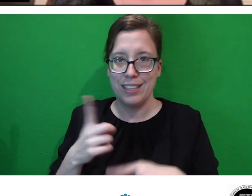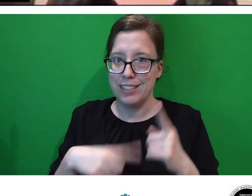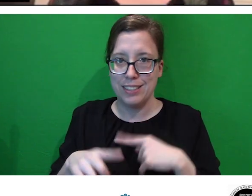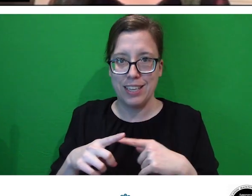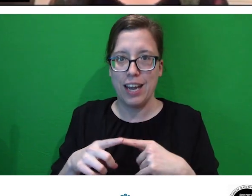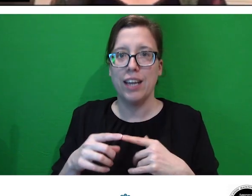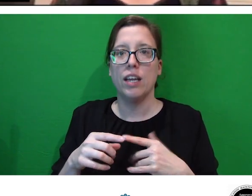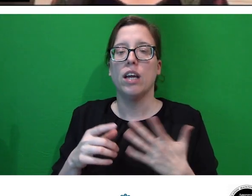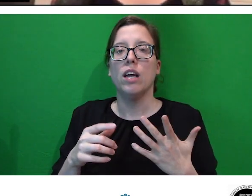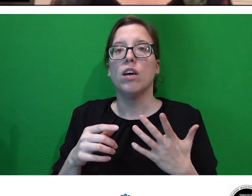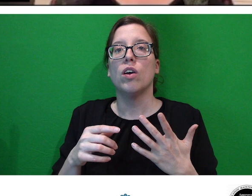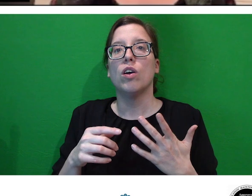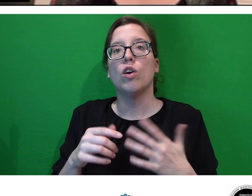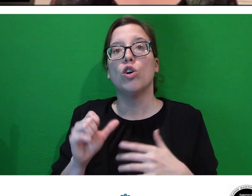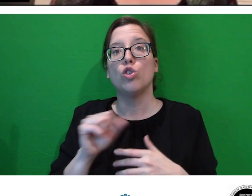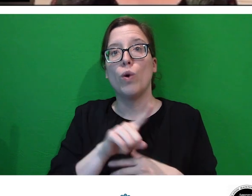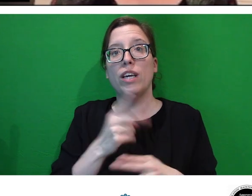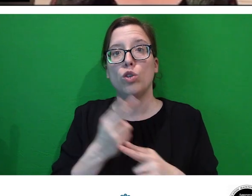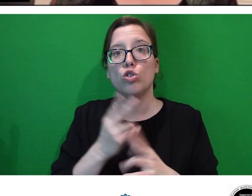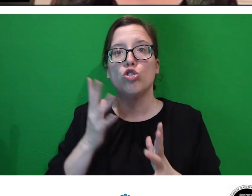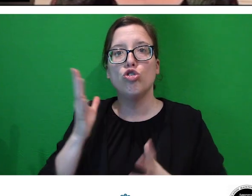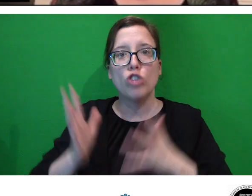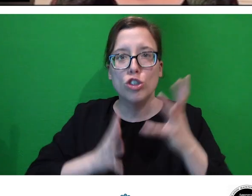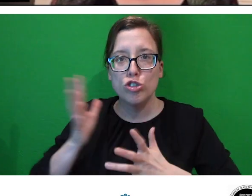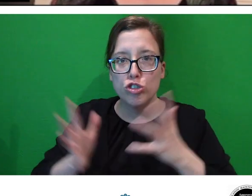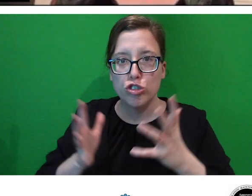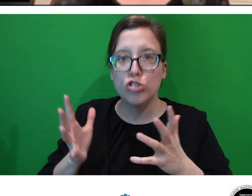His motor control is really poor. That's probably part of it.